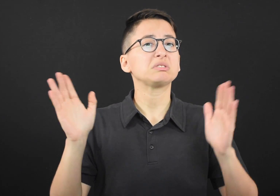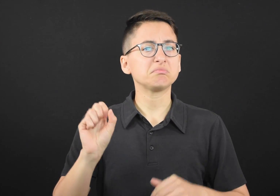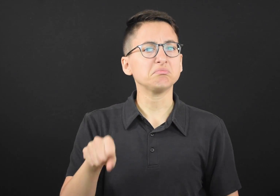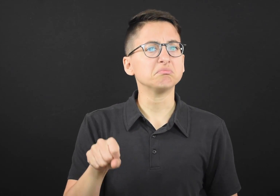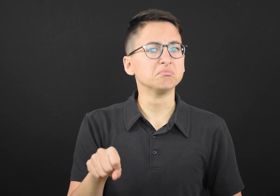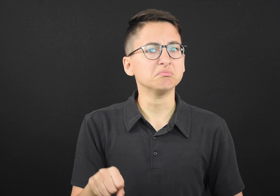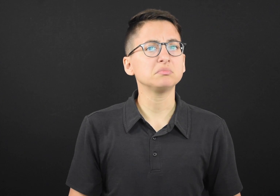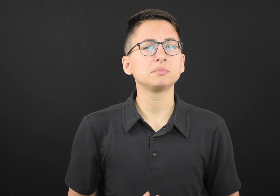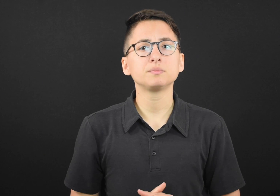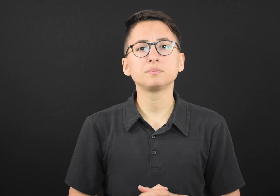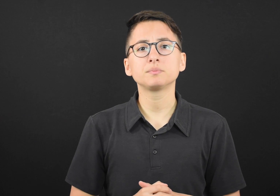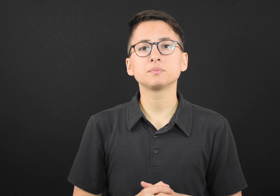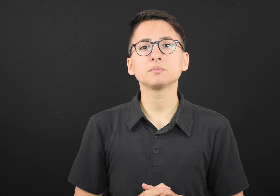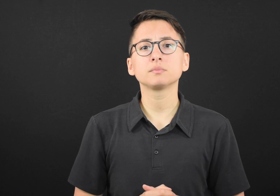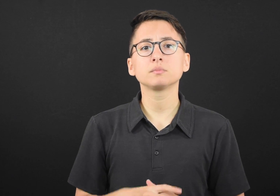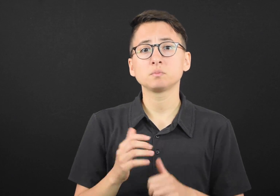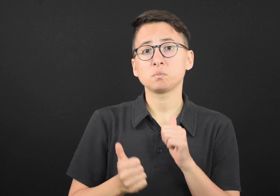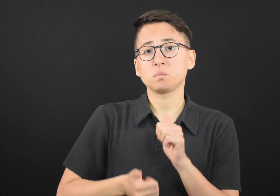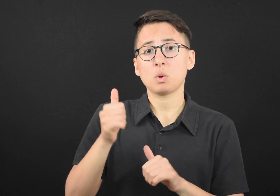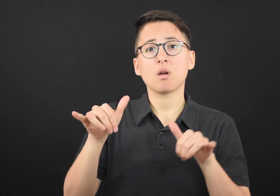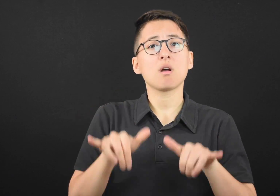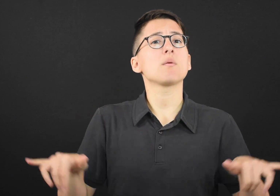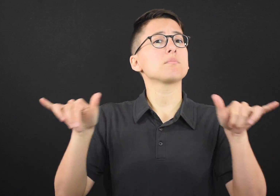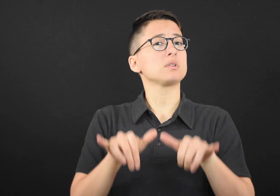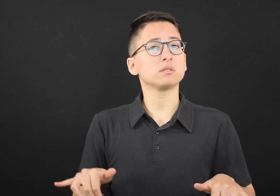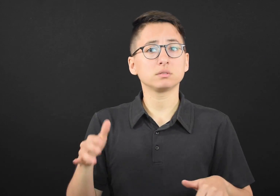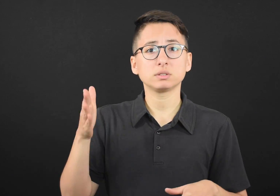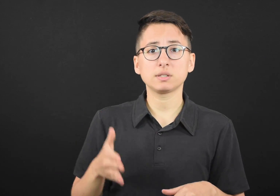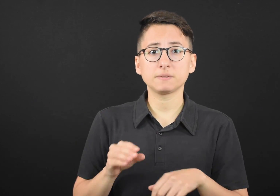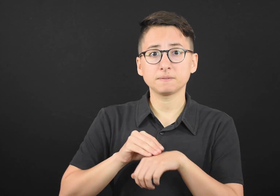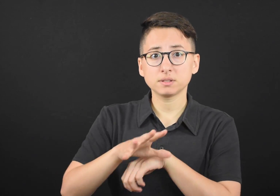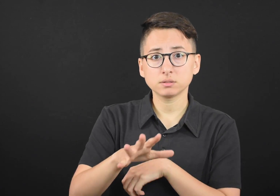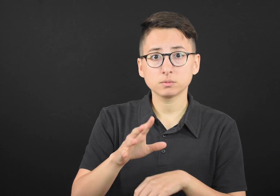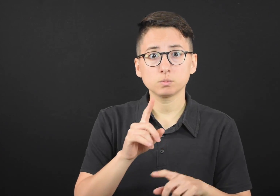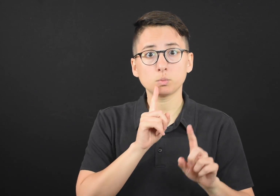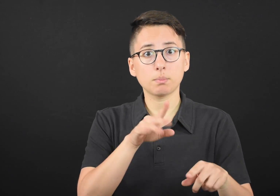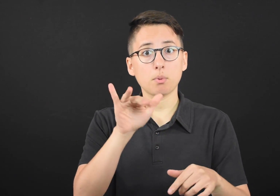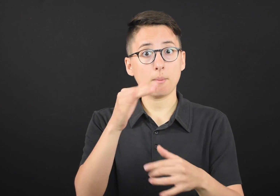Generally, yes. The most common side effects, reported by both